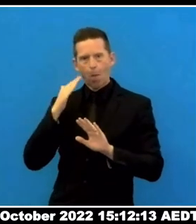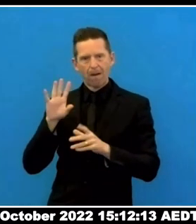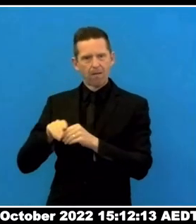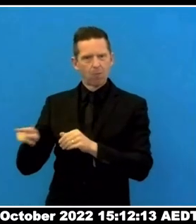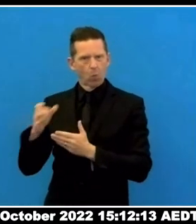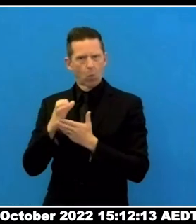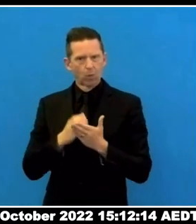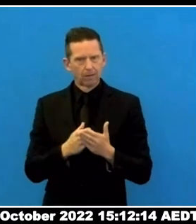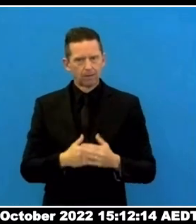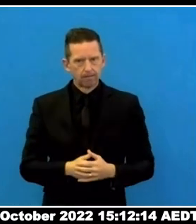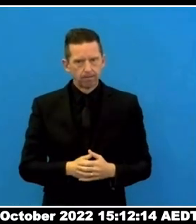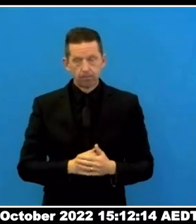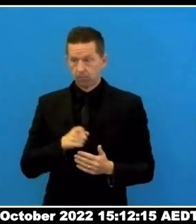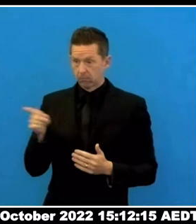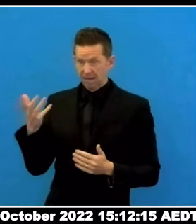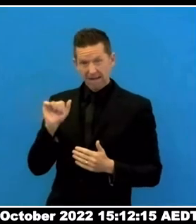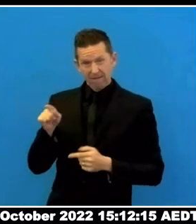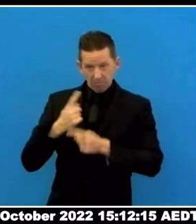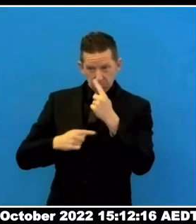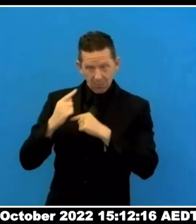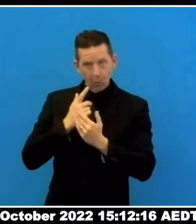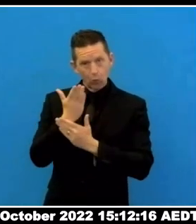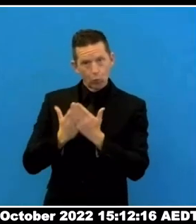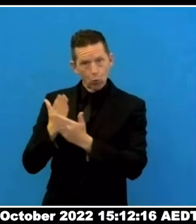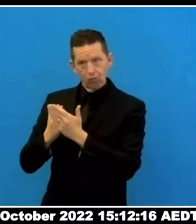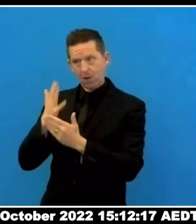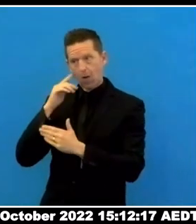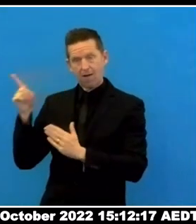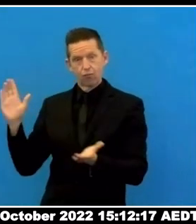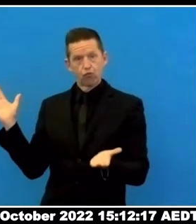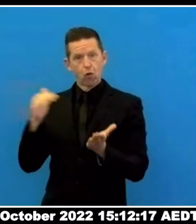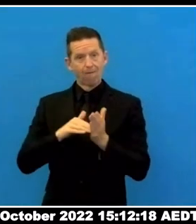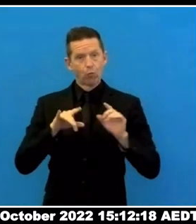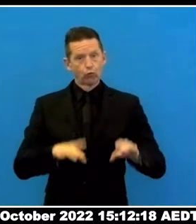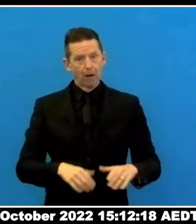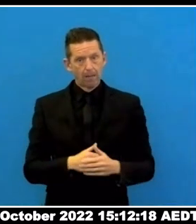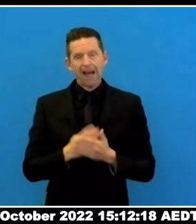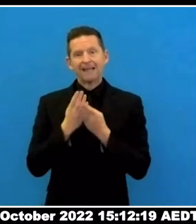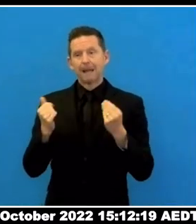They each have stories of coming to Australia, some as refugees,